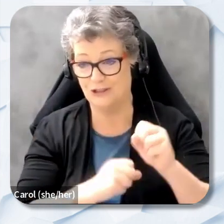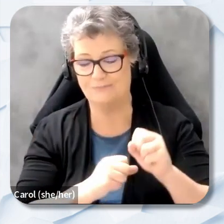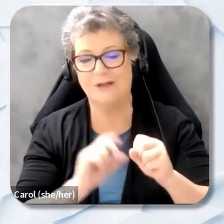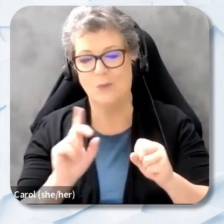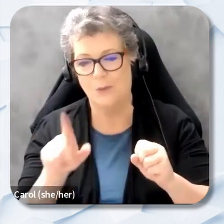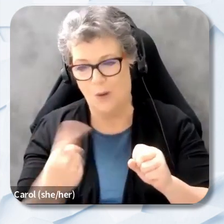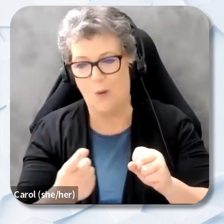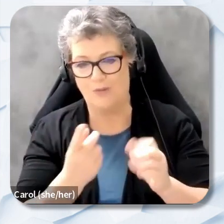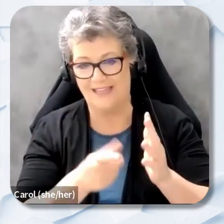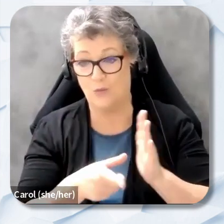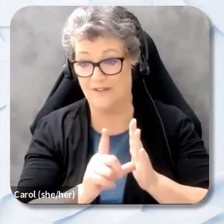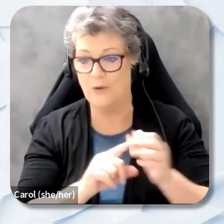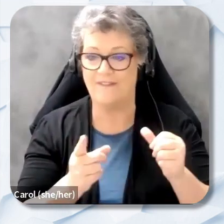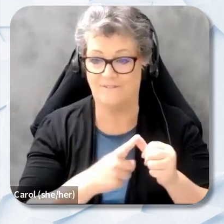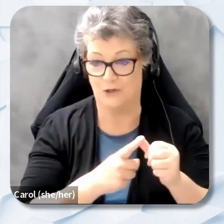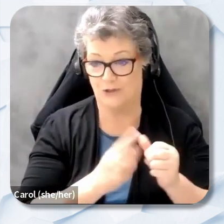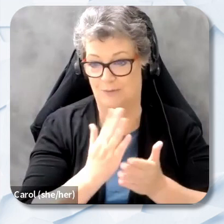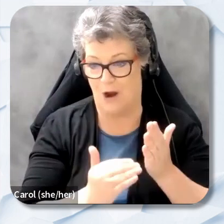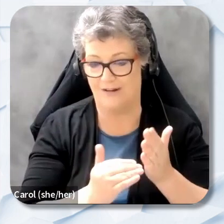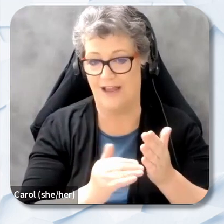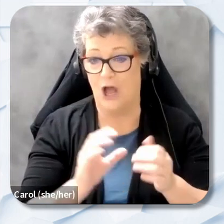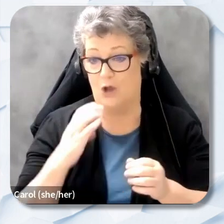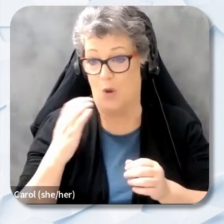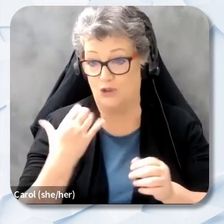to review the first subsection, Coaching and Mentoring.